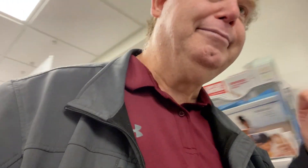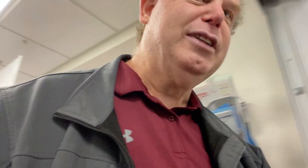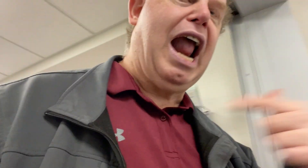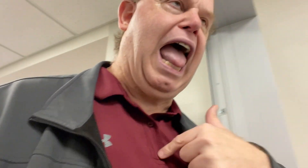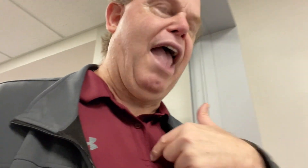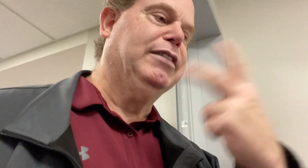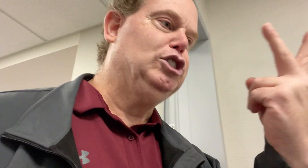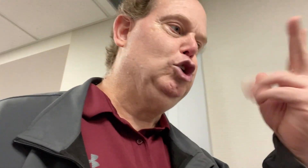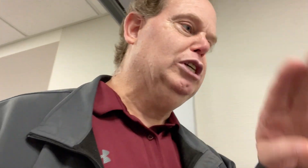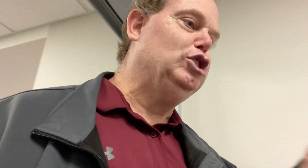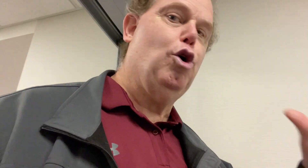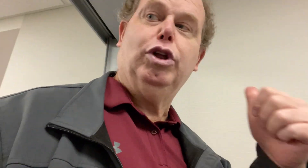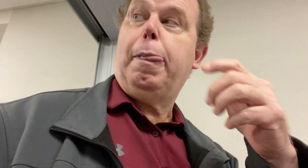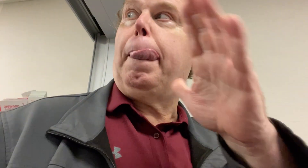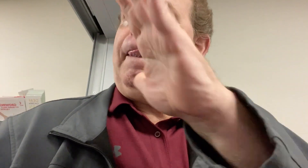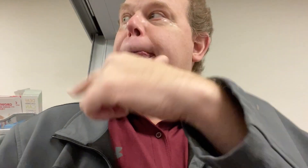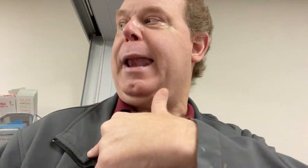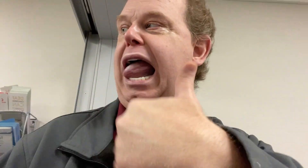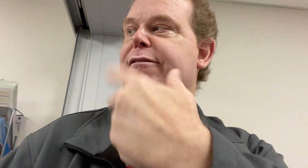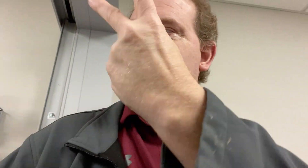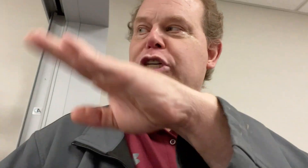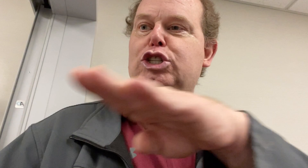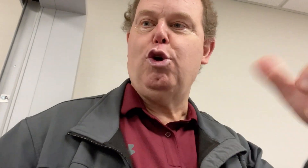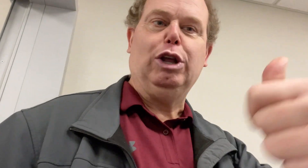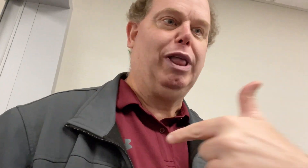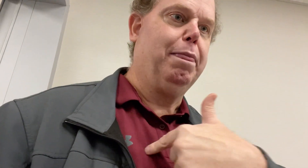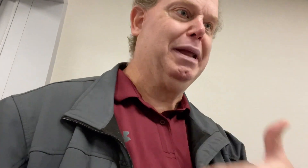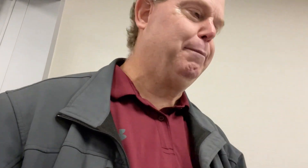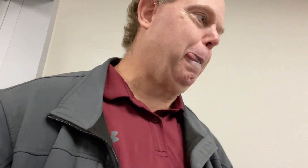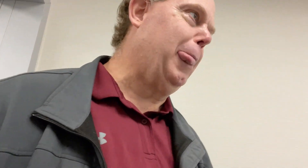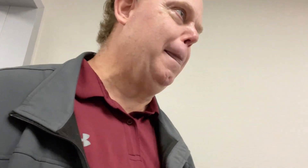(Me) Hello I have two kids here with me. (Audiologist) Oh perfect let's see.